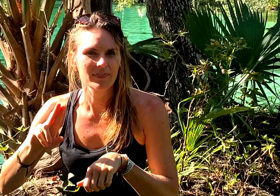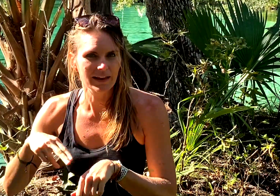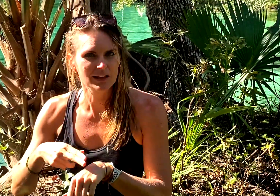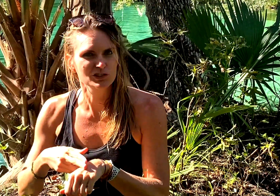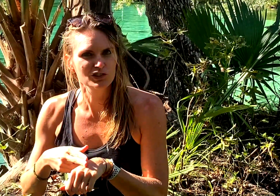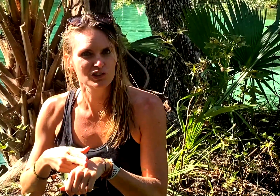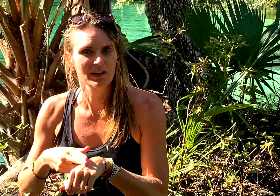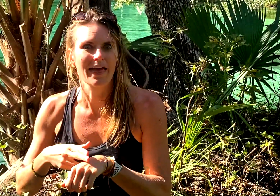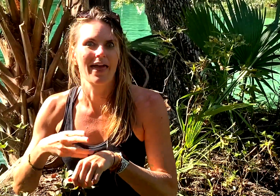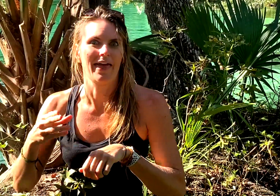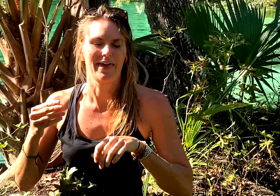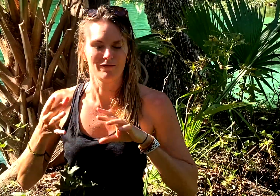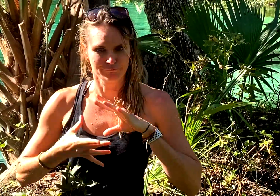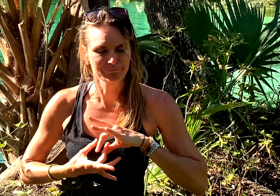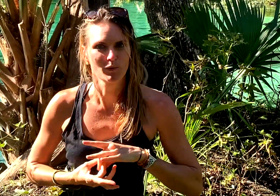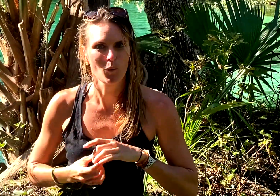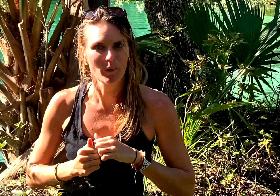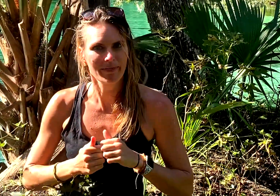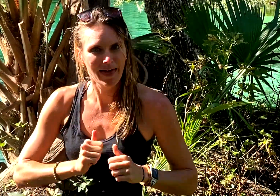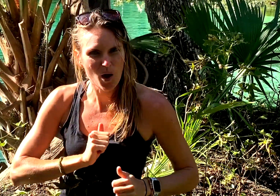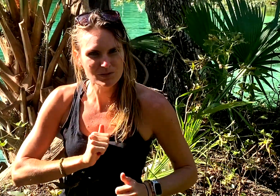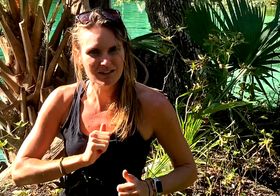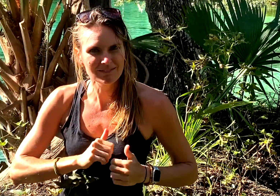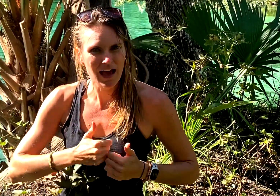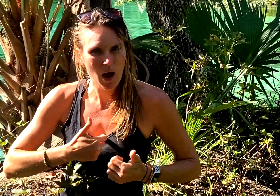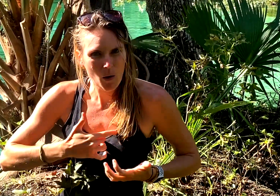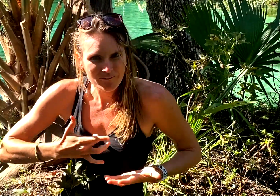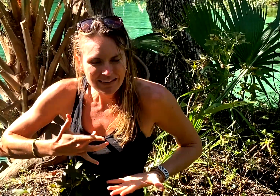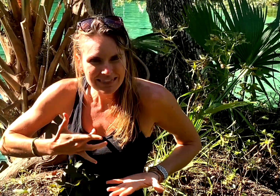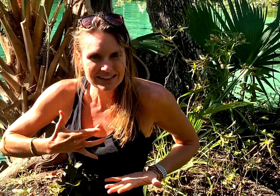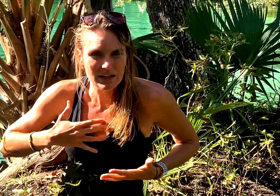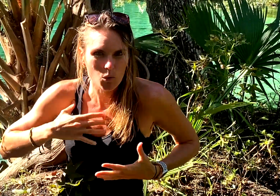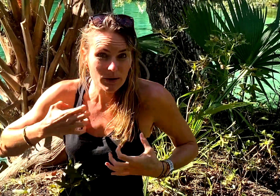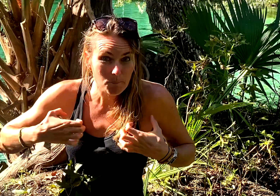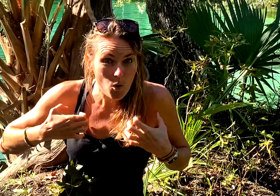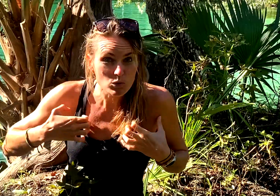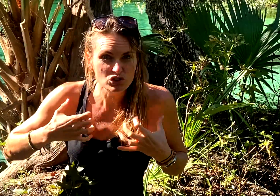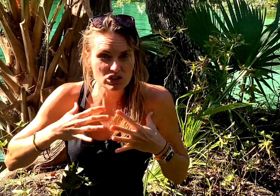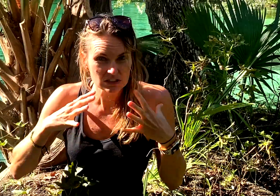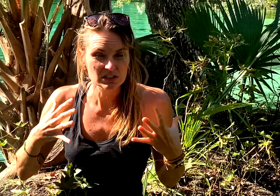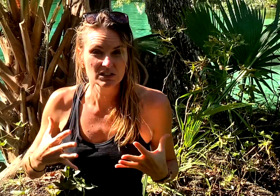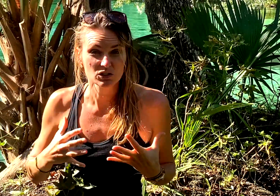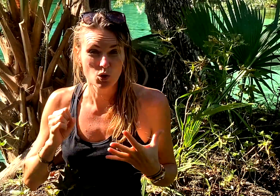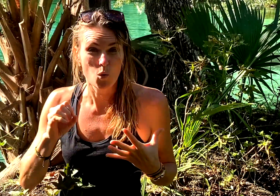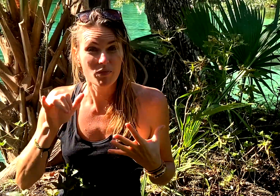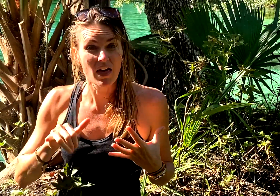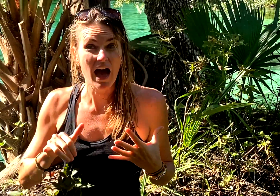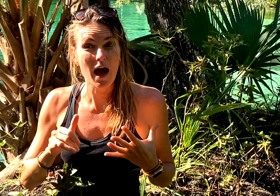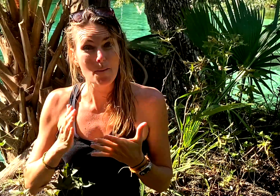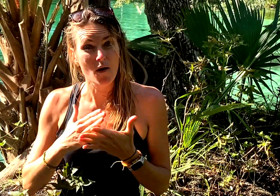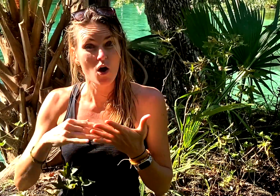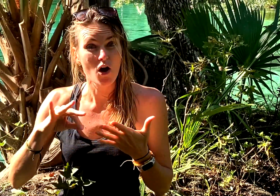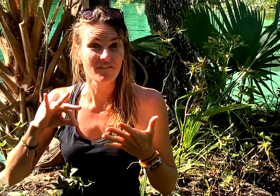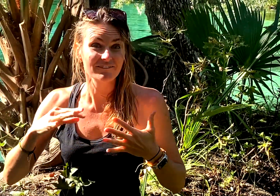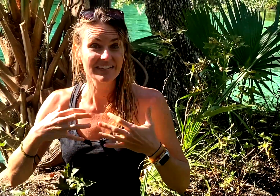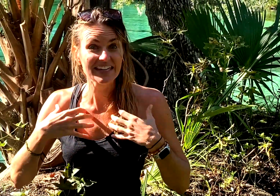and connect with our own feelings and emotions.